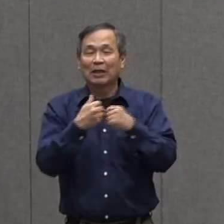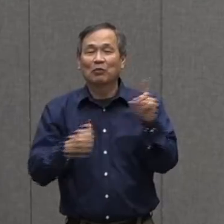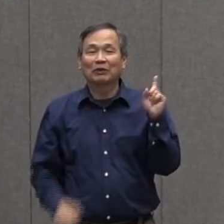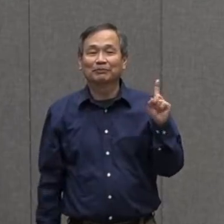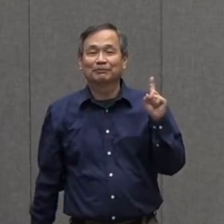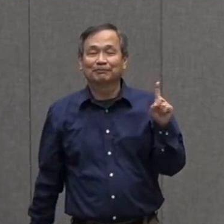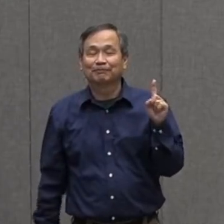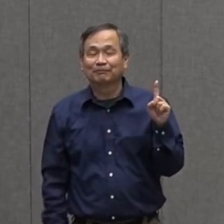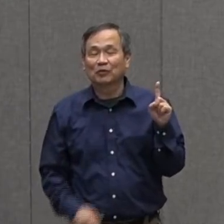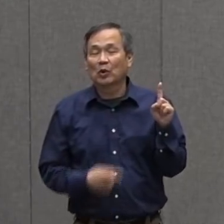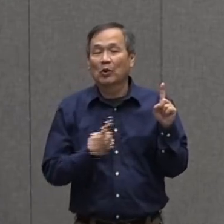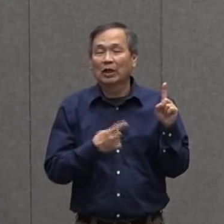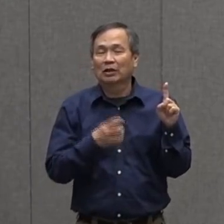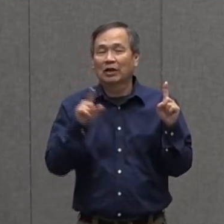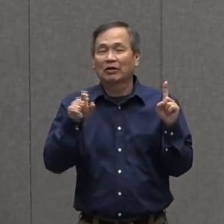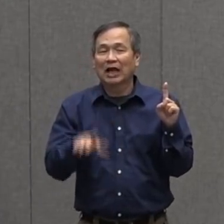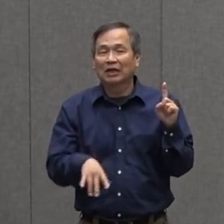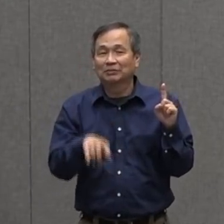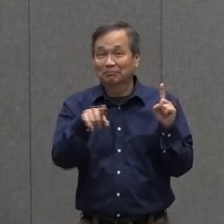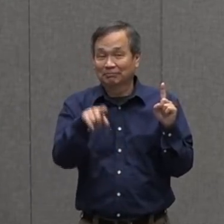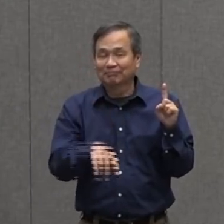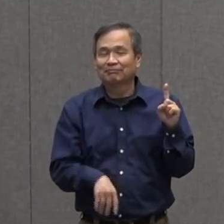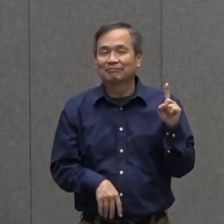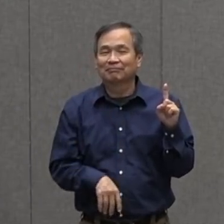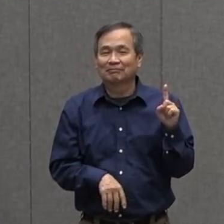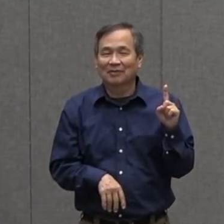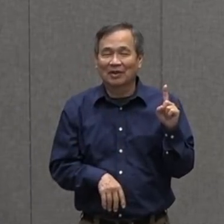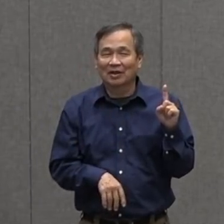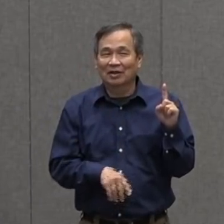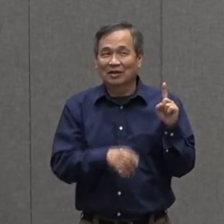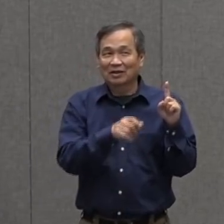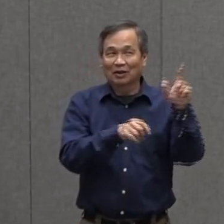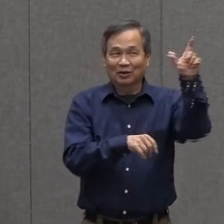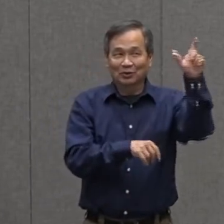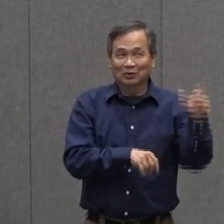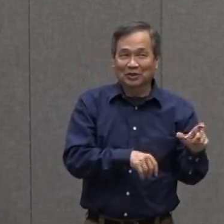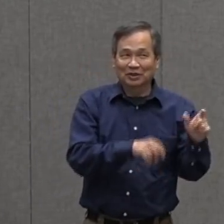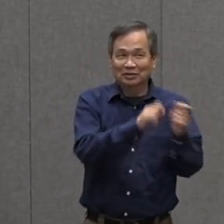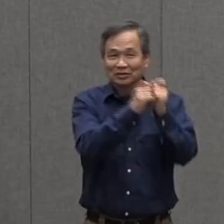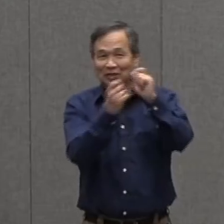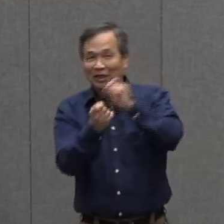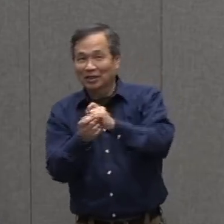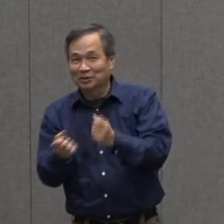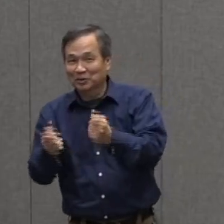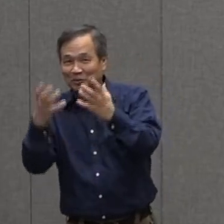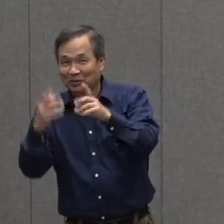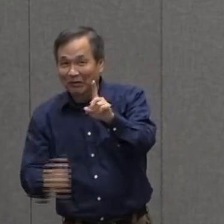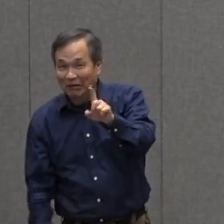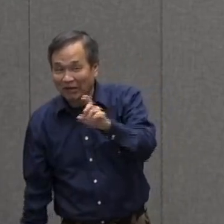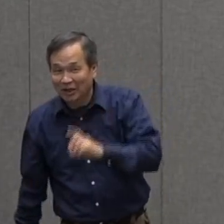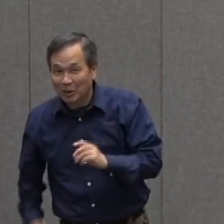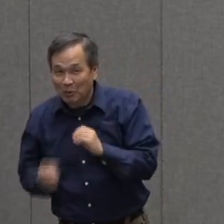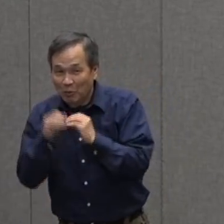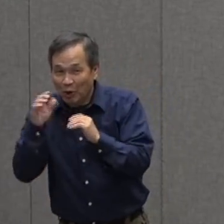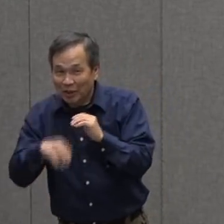Now I'm gonna test you. Do you know how to make these nouns plural, which means more than one?